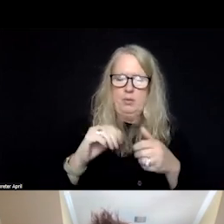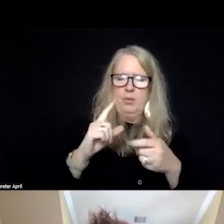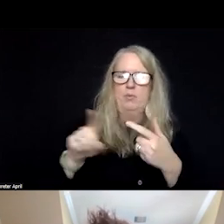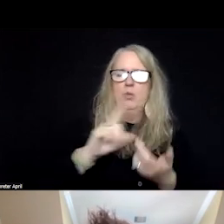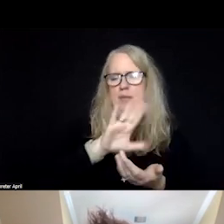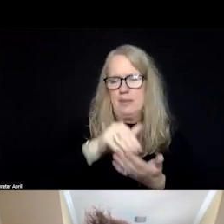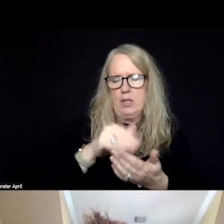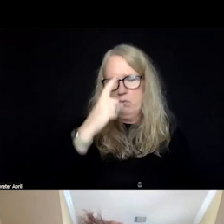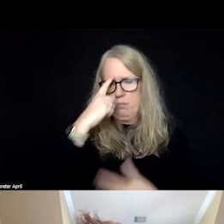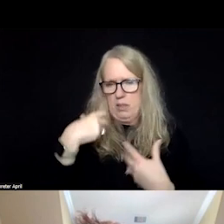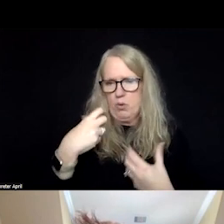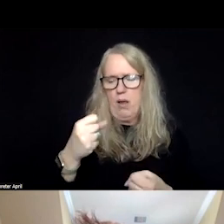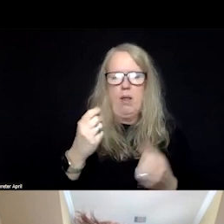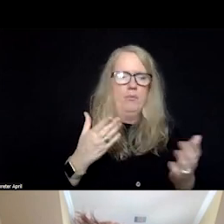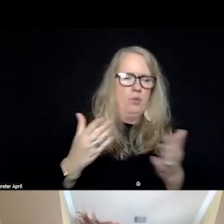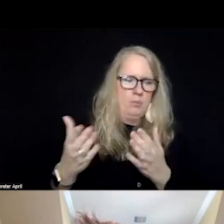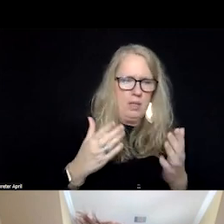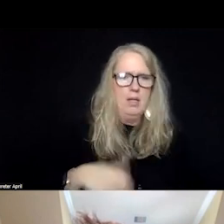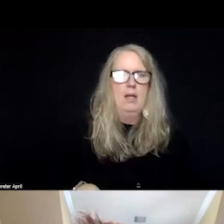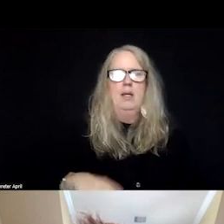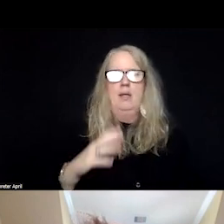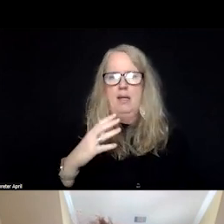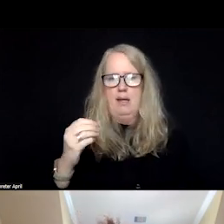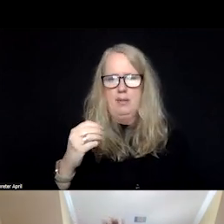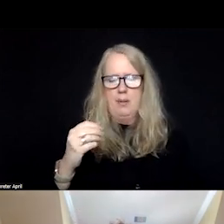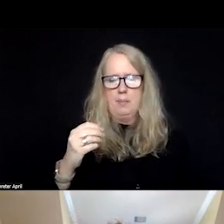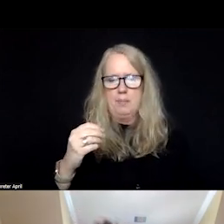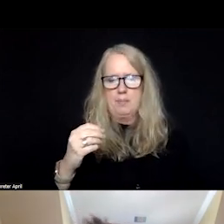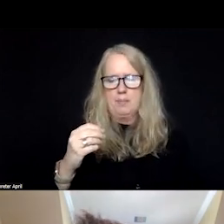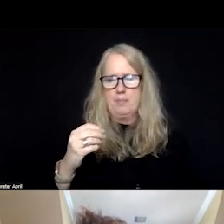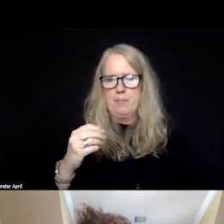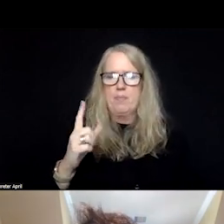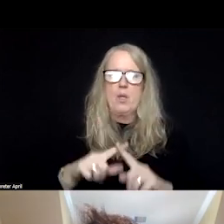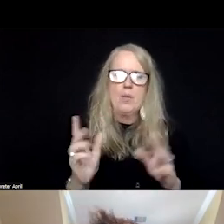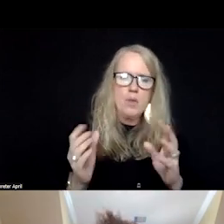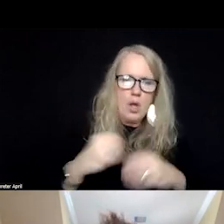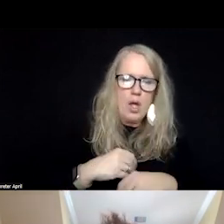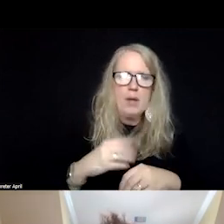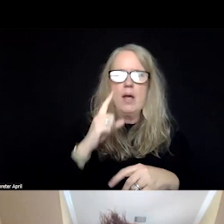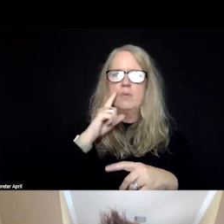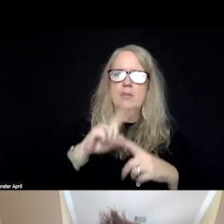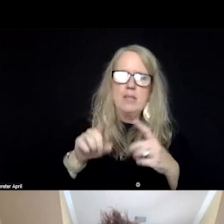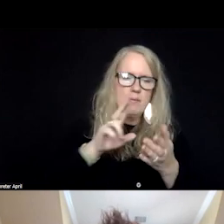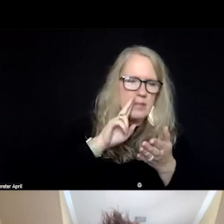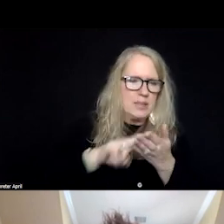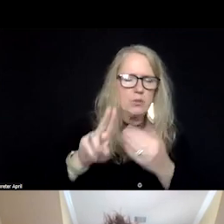SERVICES AND TMS AND THE OFFICE OF THE SECRETARY TO REALLY SHOW